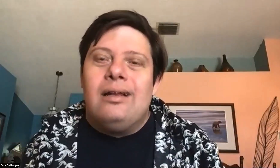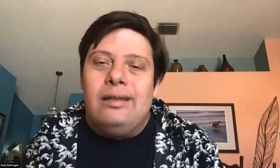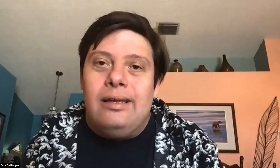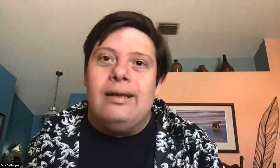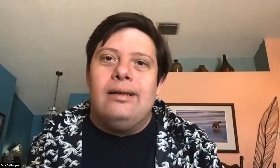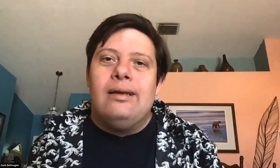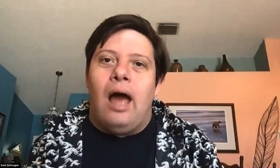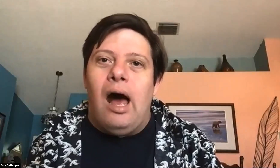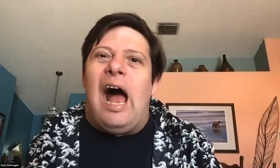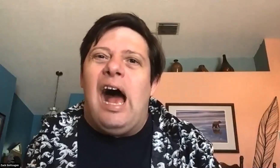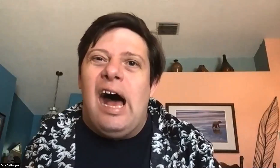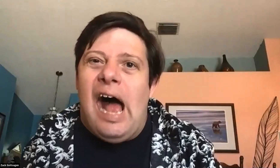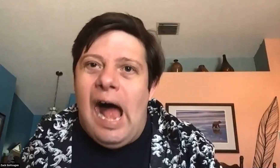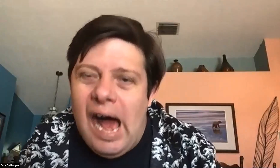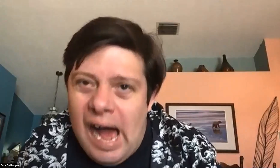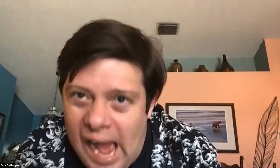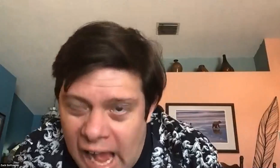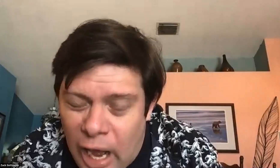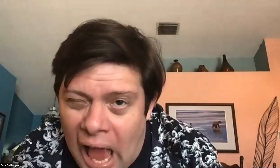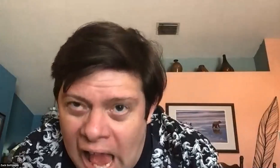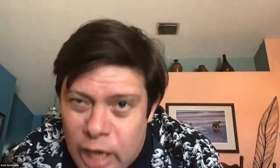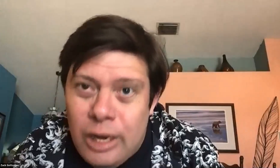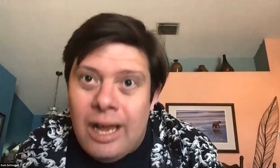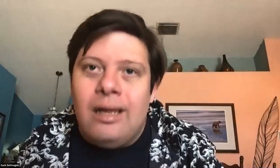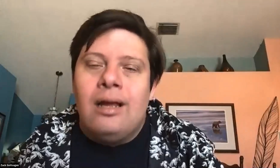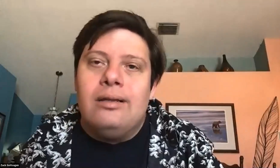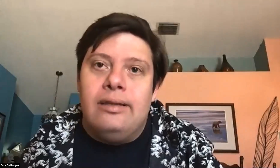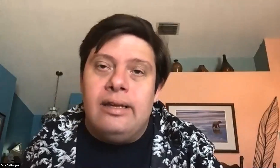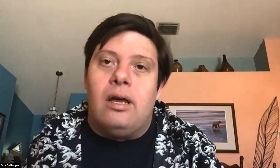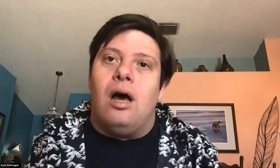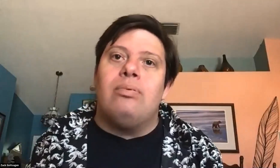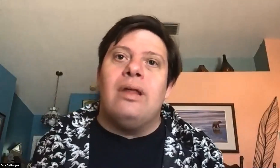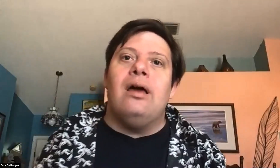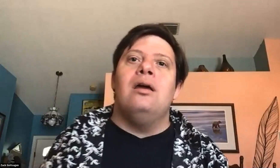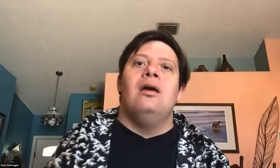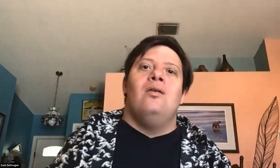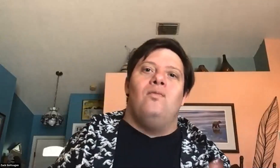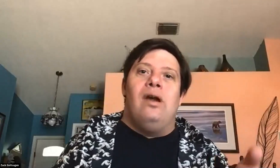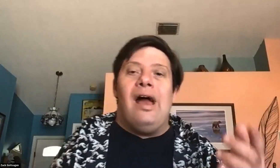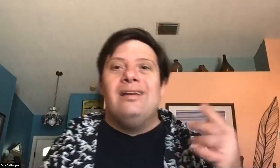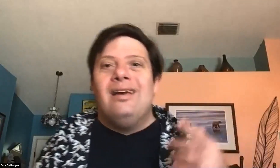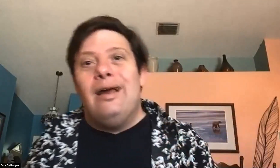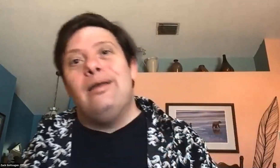mistake. >> ZACK: Actually,